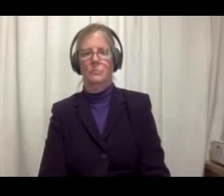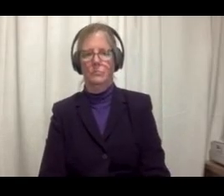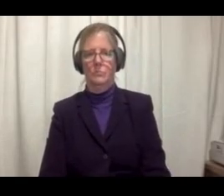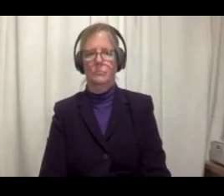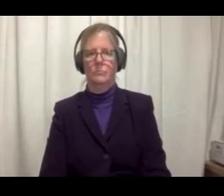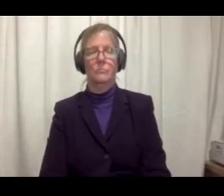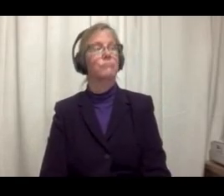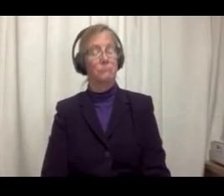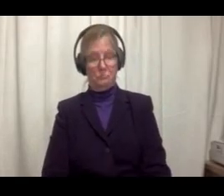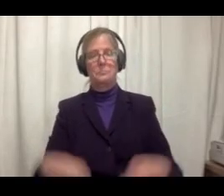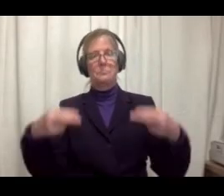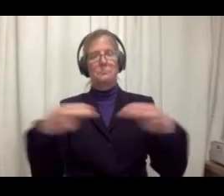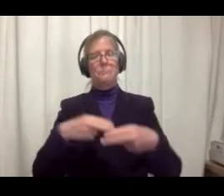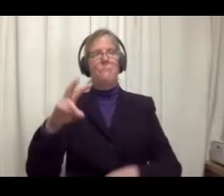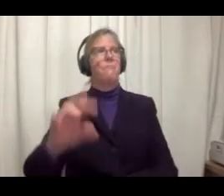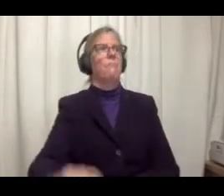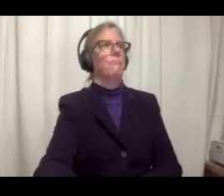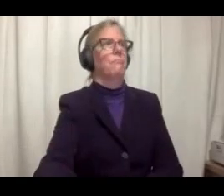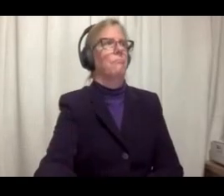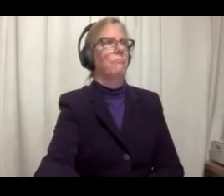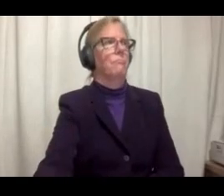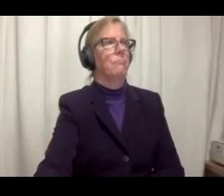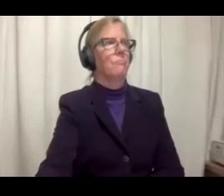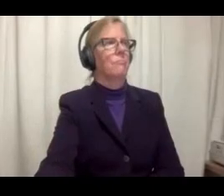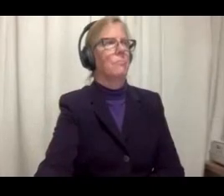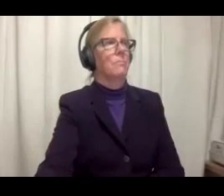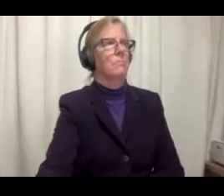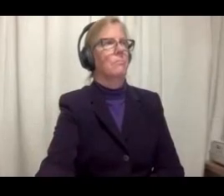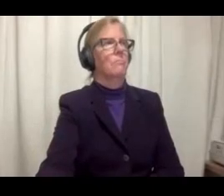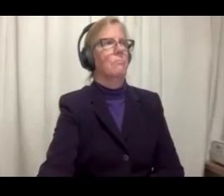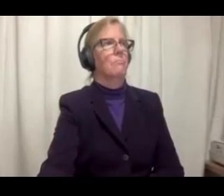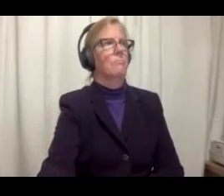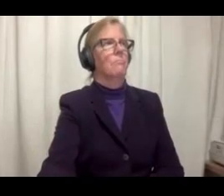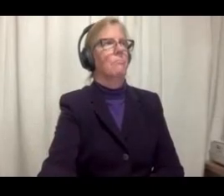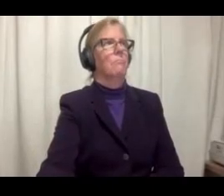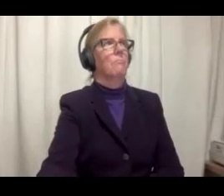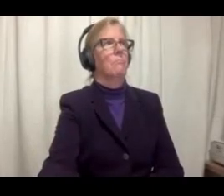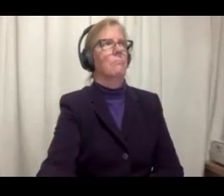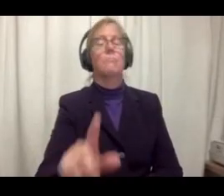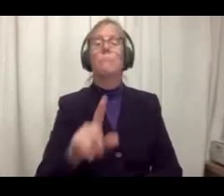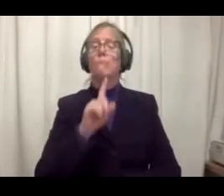Slide 7, Real-World Support. If you're not sure where to